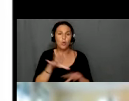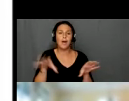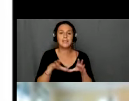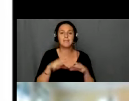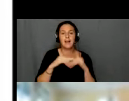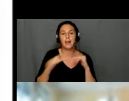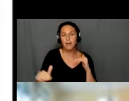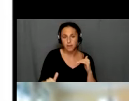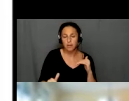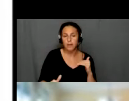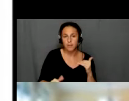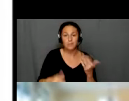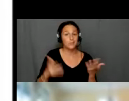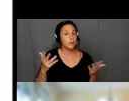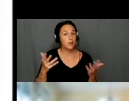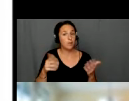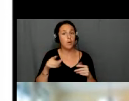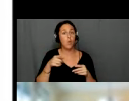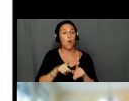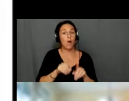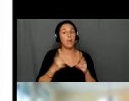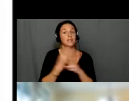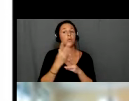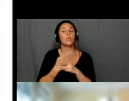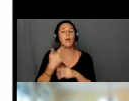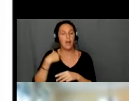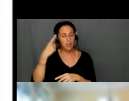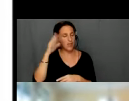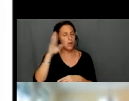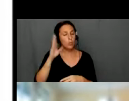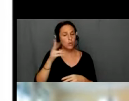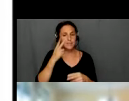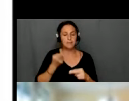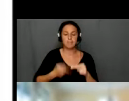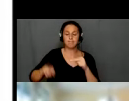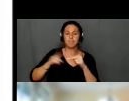So as this gets worse, I think we'll see increase vulnerability to heat illness.